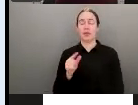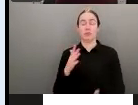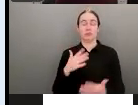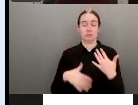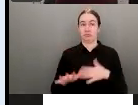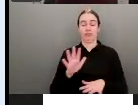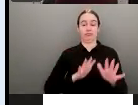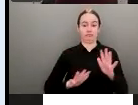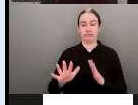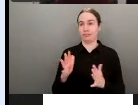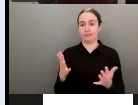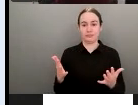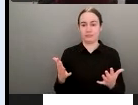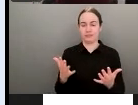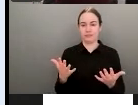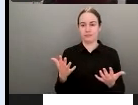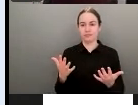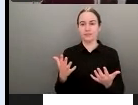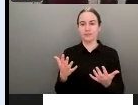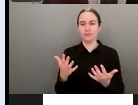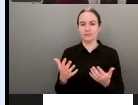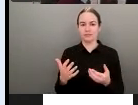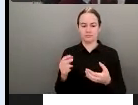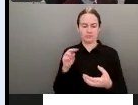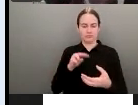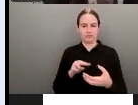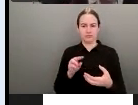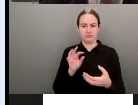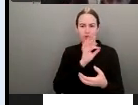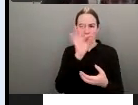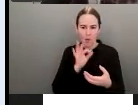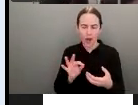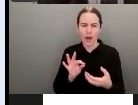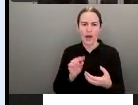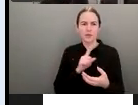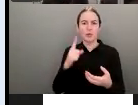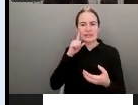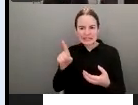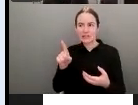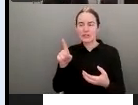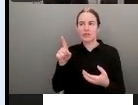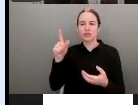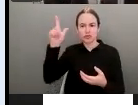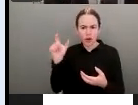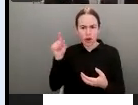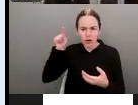the fact, why I cannot look at the source and just find the issues that way -